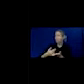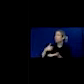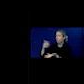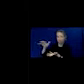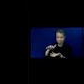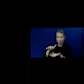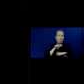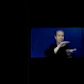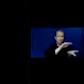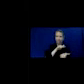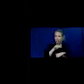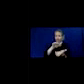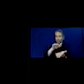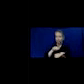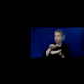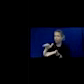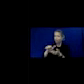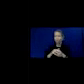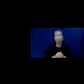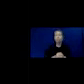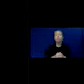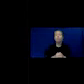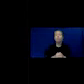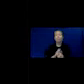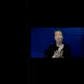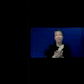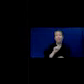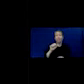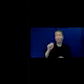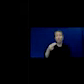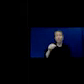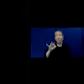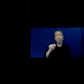She also at the end of her shift, she would go and help the receptionist at the front